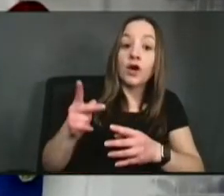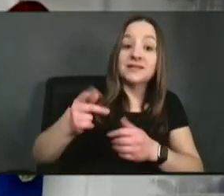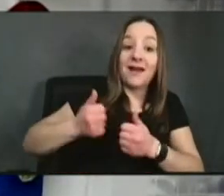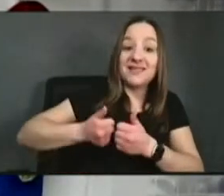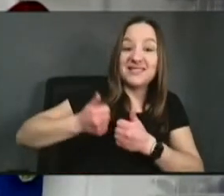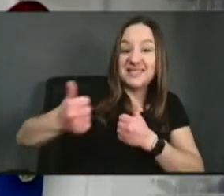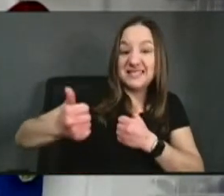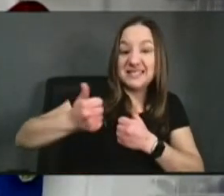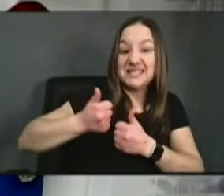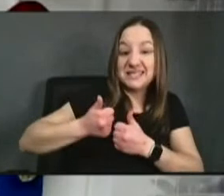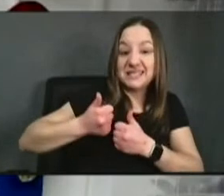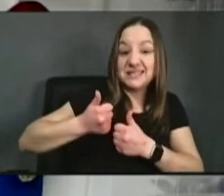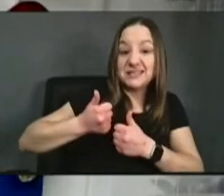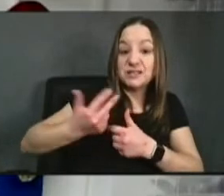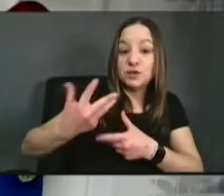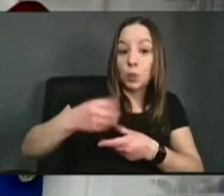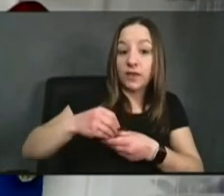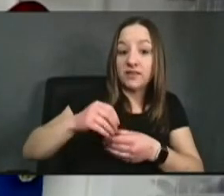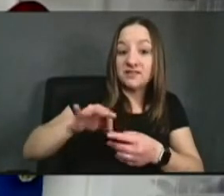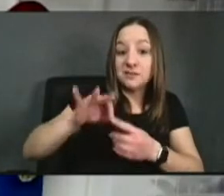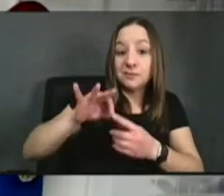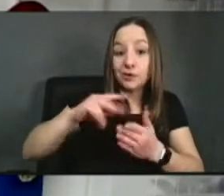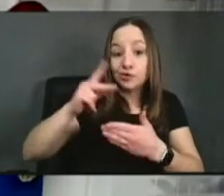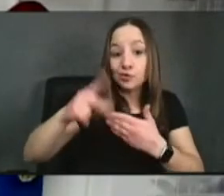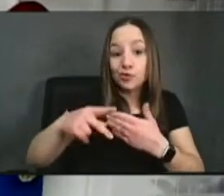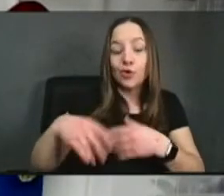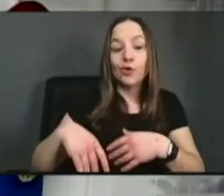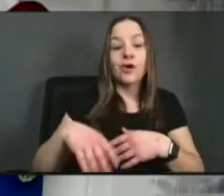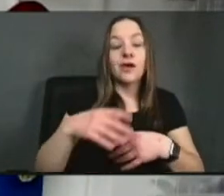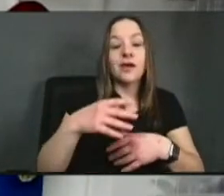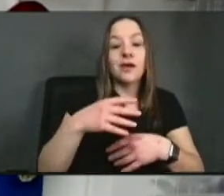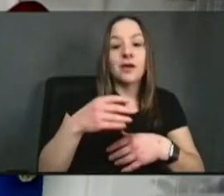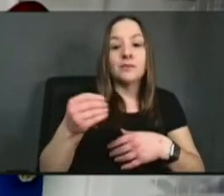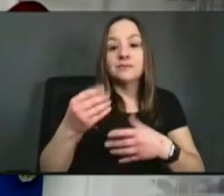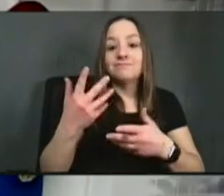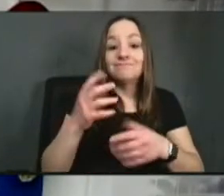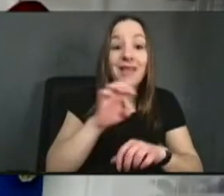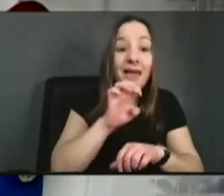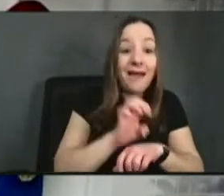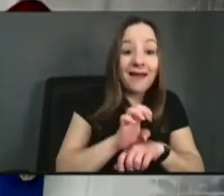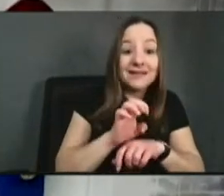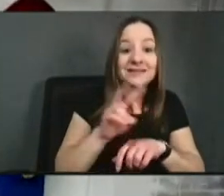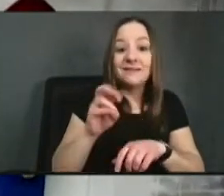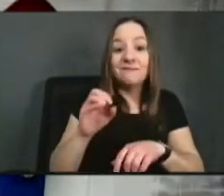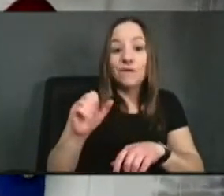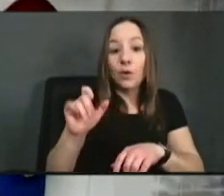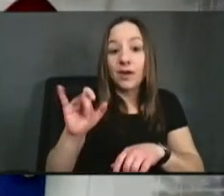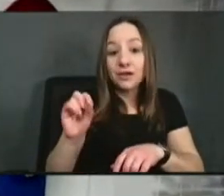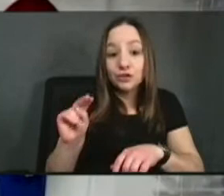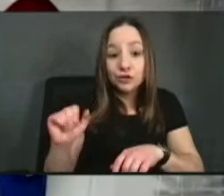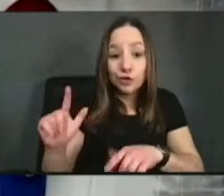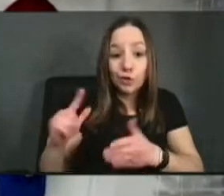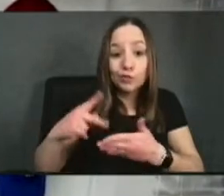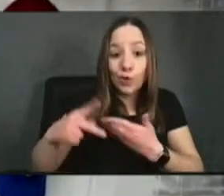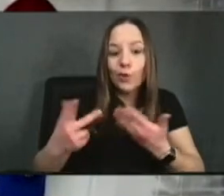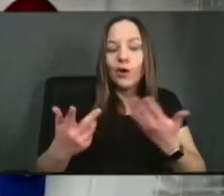prioritized the distances, um within our special programs and